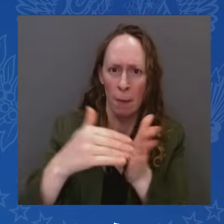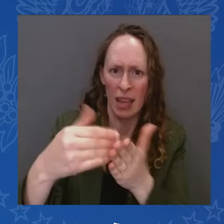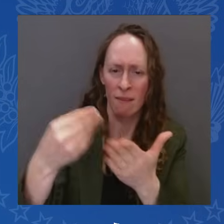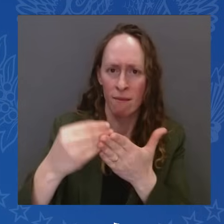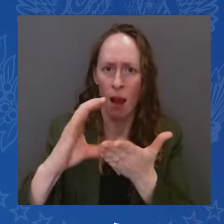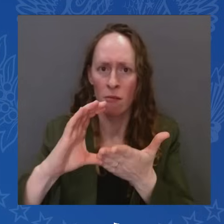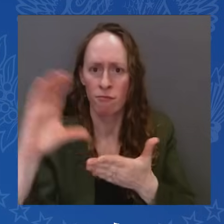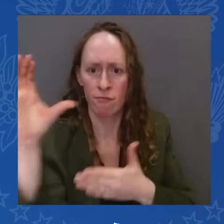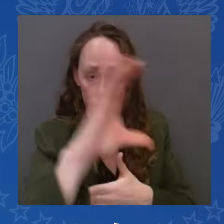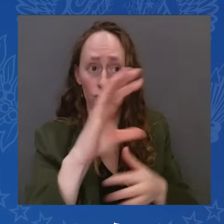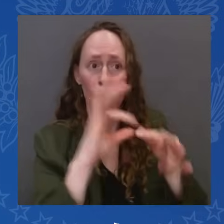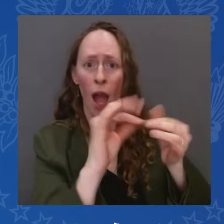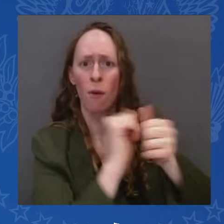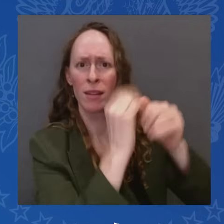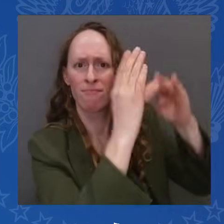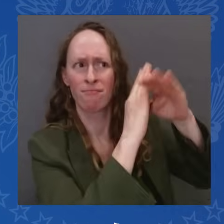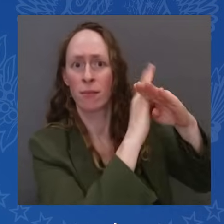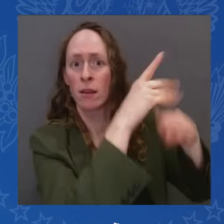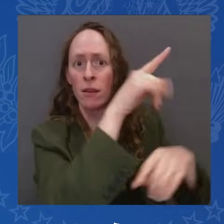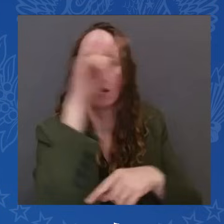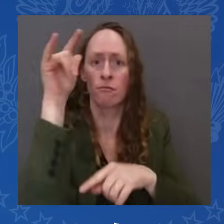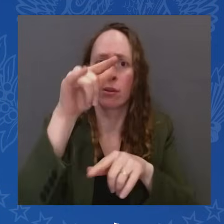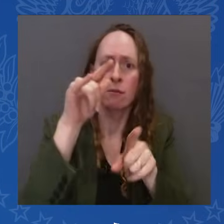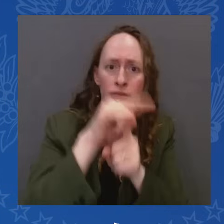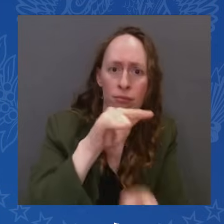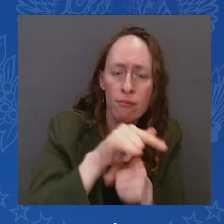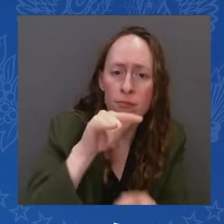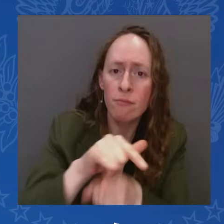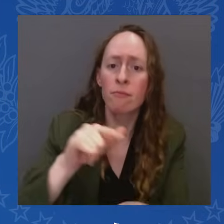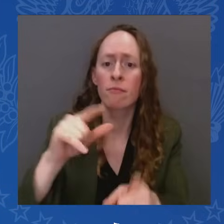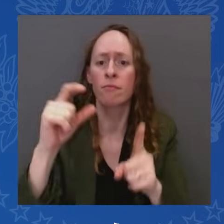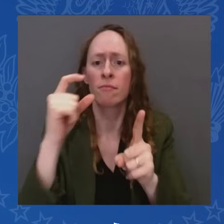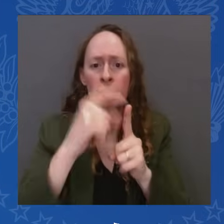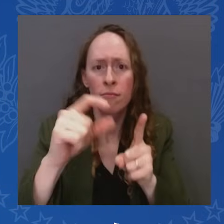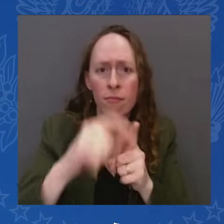But without supplemental funding, we're rapidly coming to an end of our ability to help Ukraine